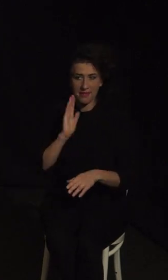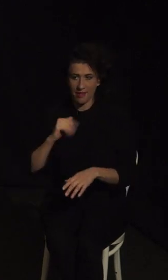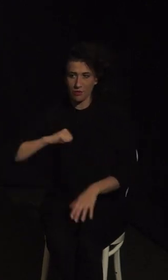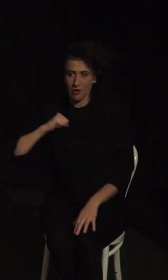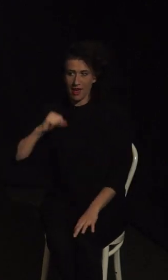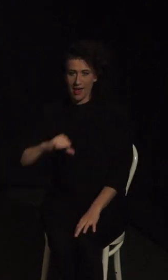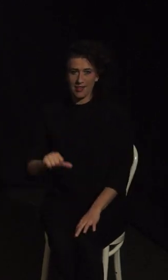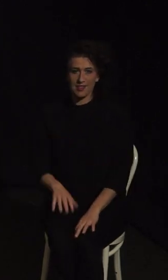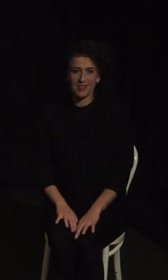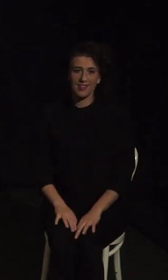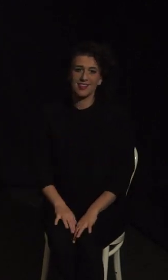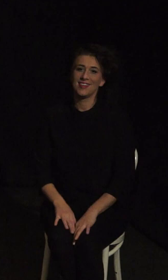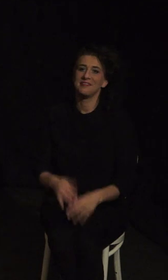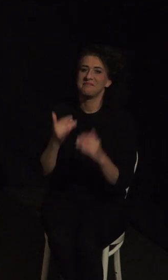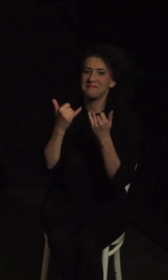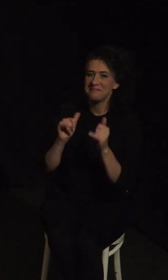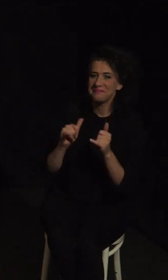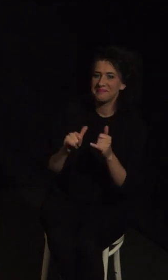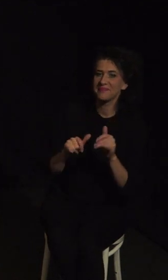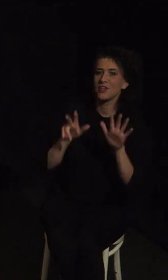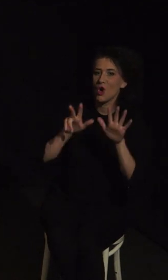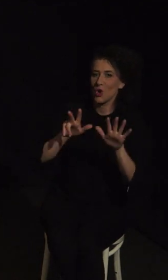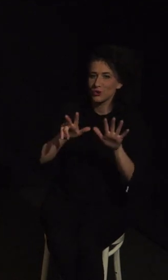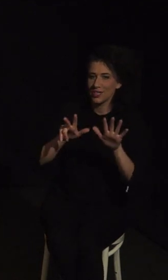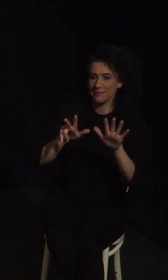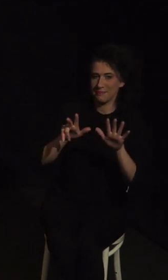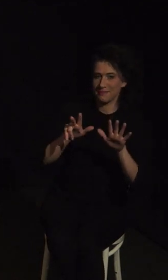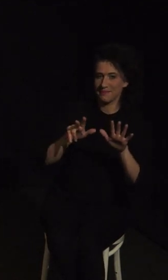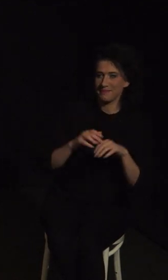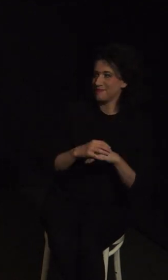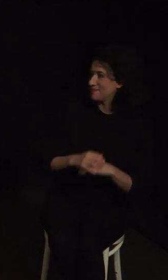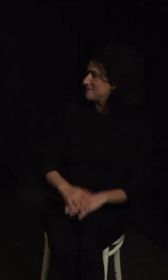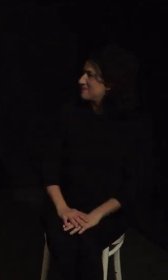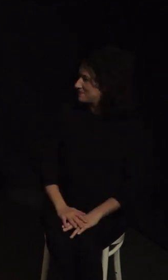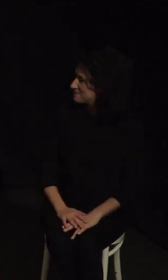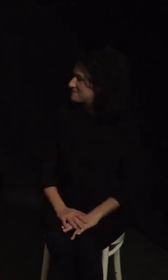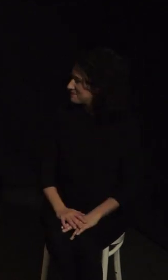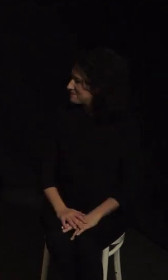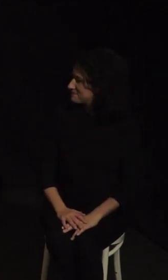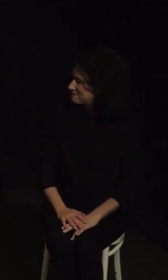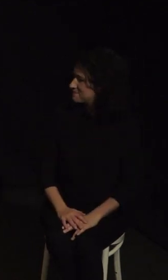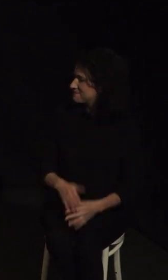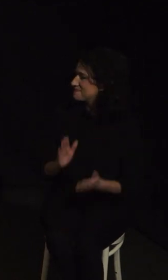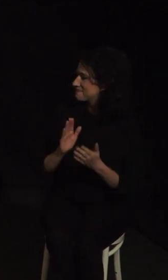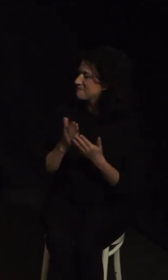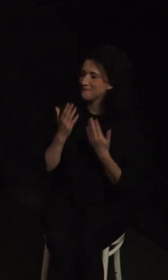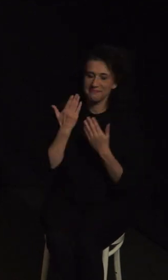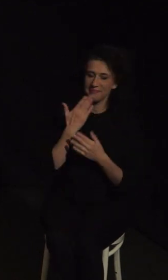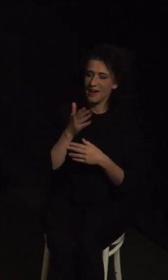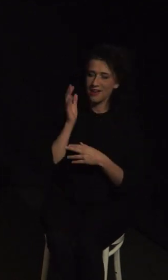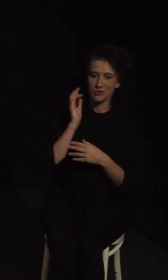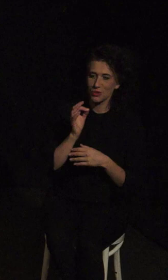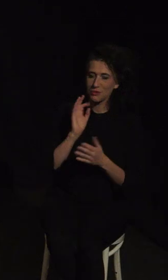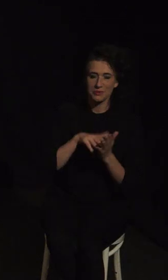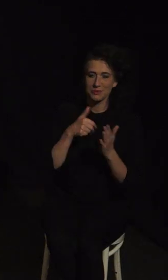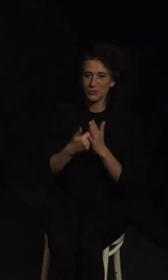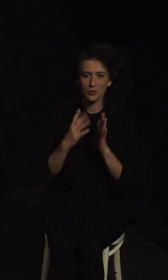That is an octosyllable. Sorry for interrupting. That's a great example. It shows that...